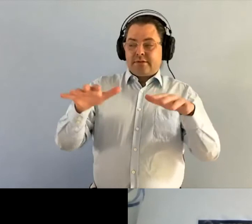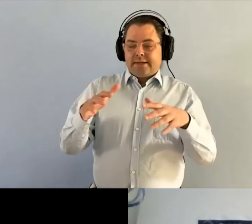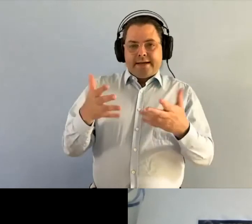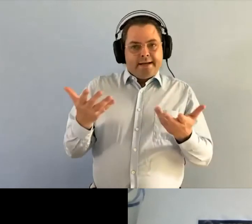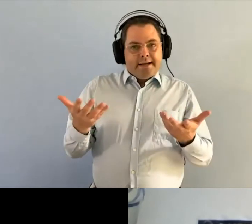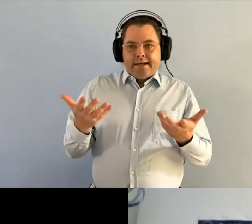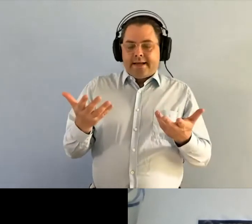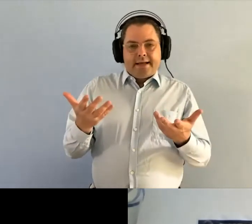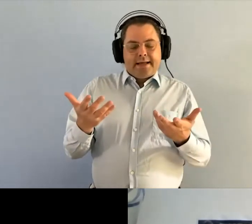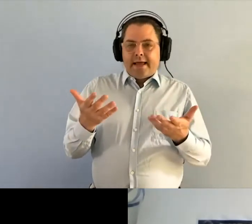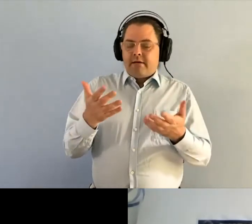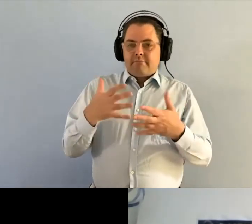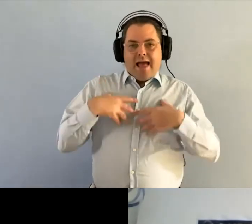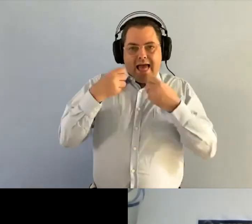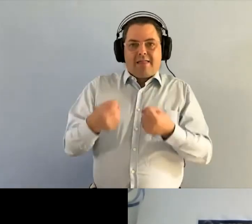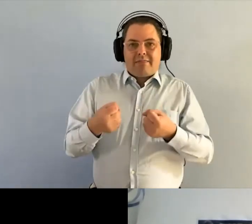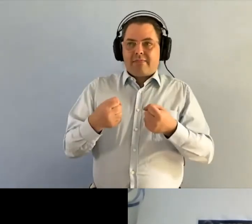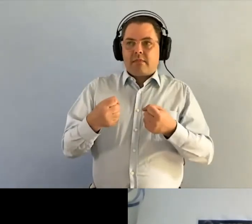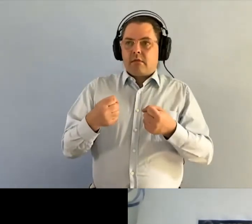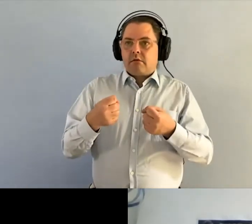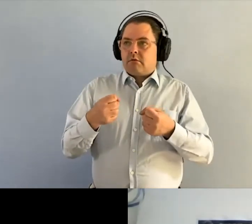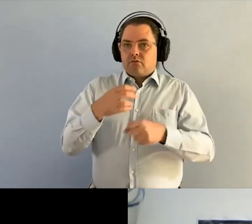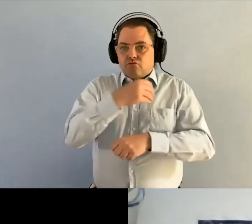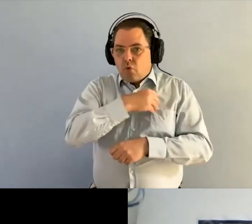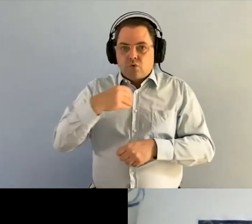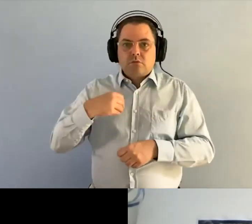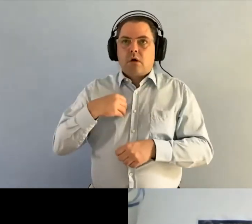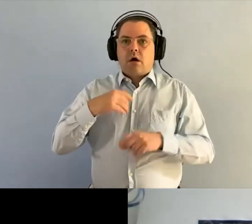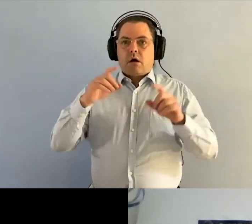special needs were threatened